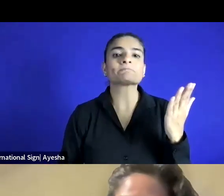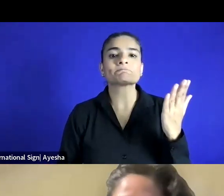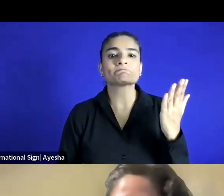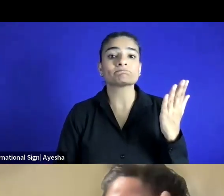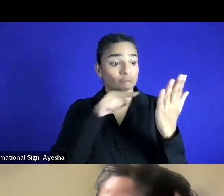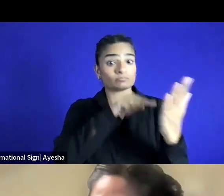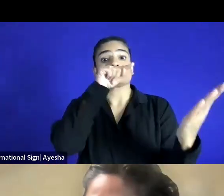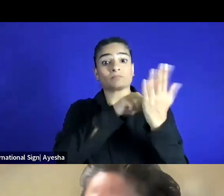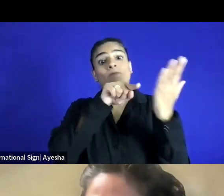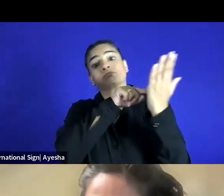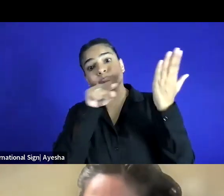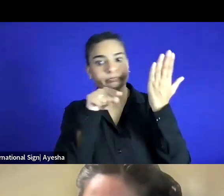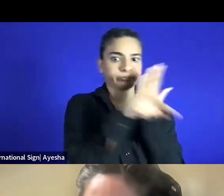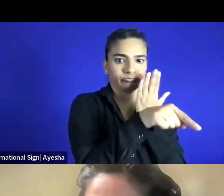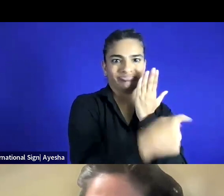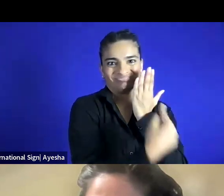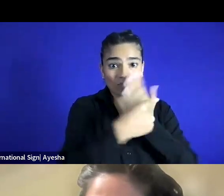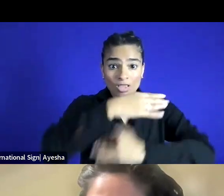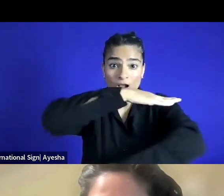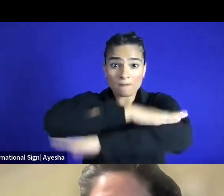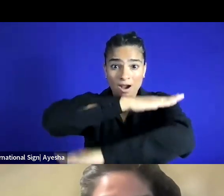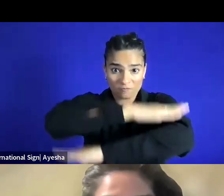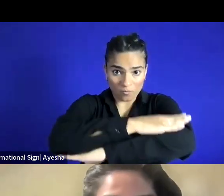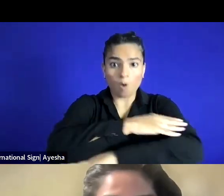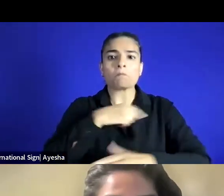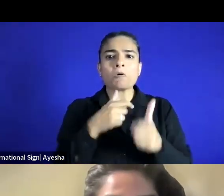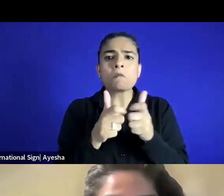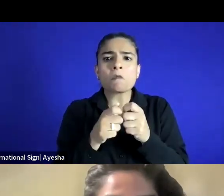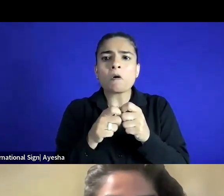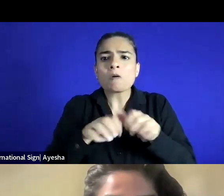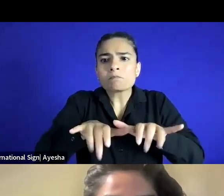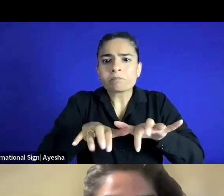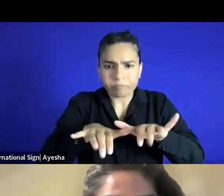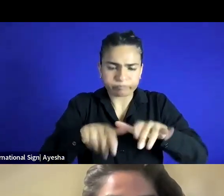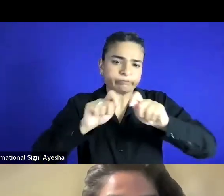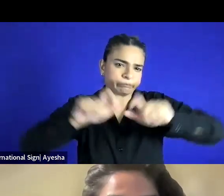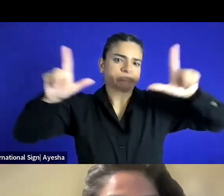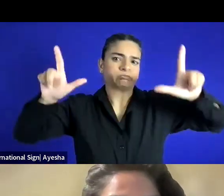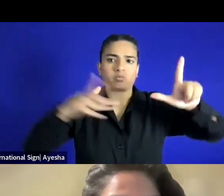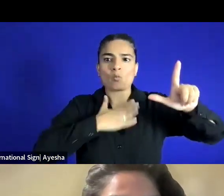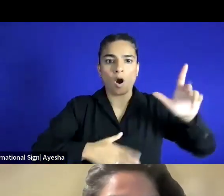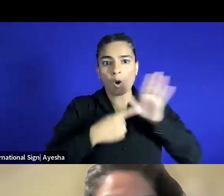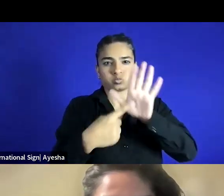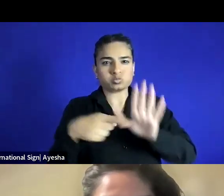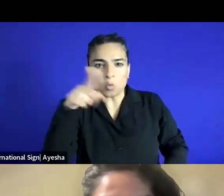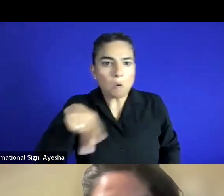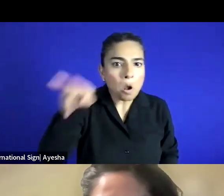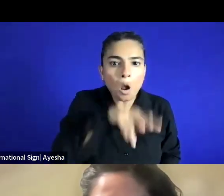so that you can show folks how to set up their profile, how they can connect with each other, and also how they can book their sessions,